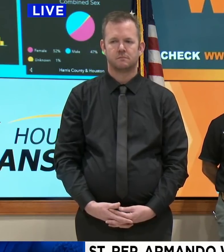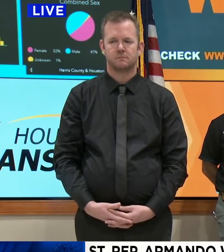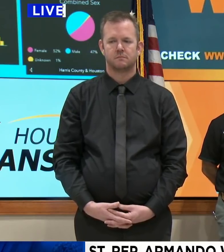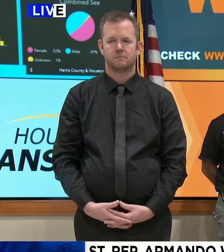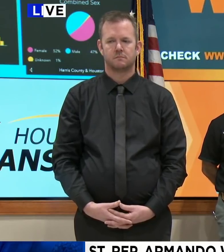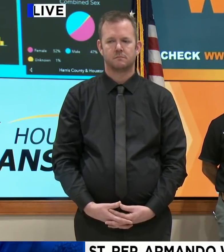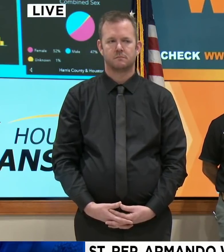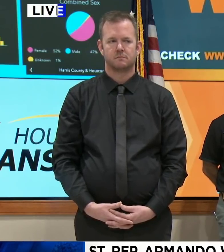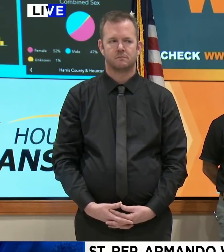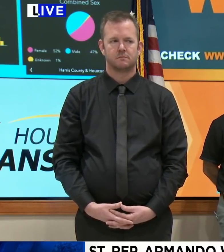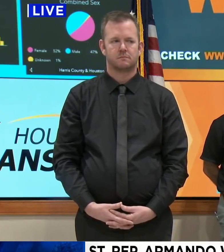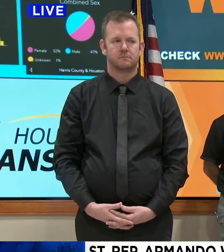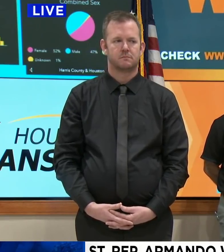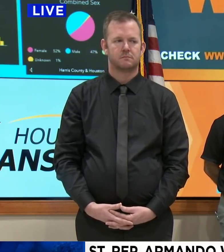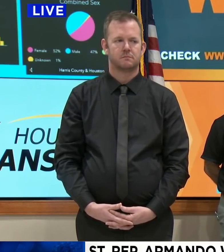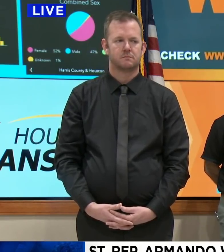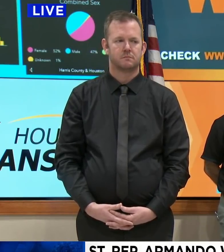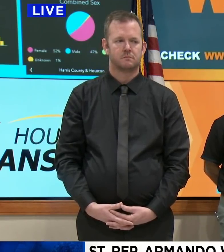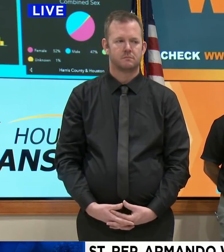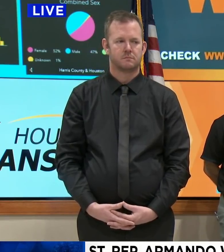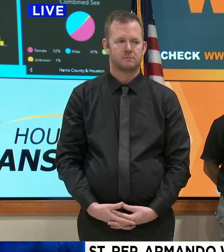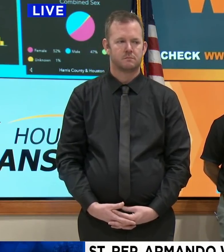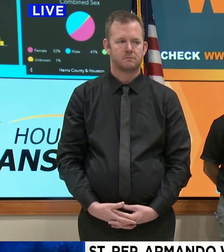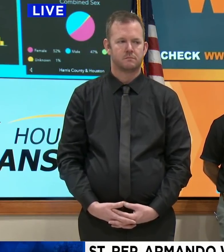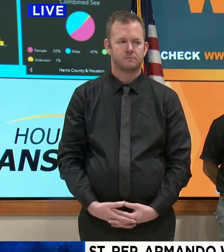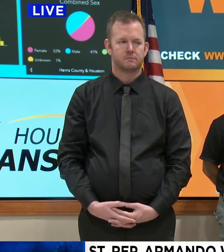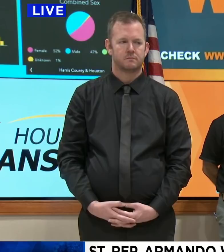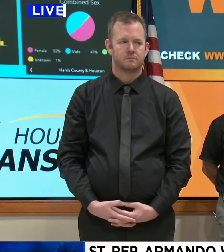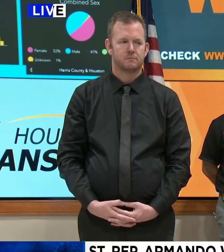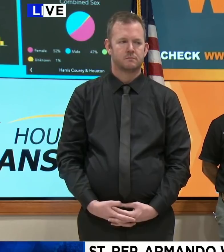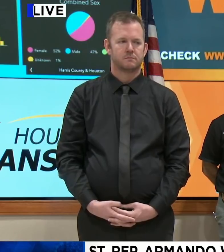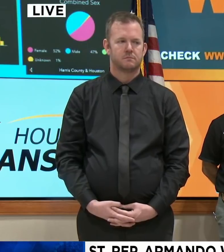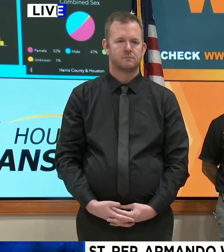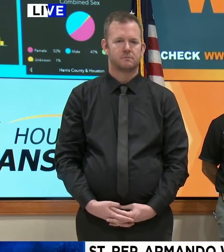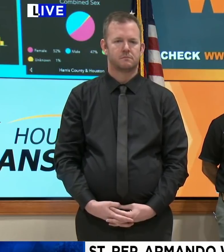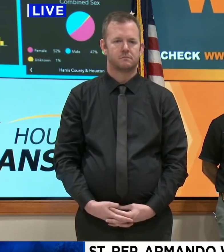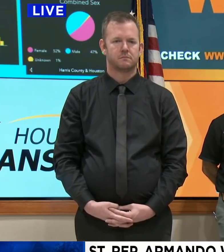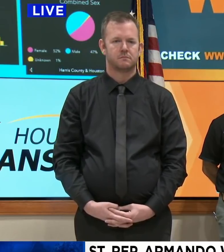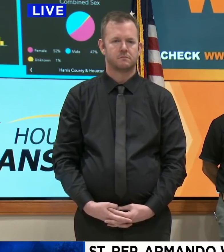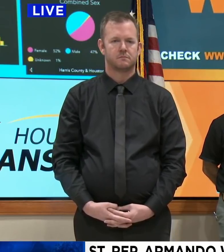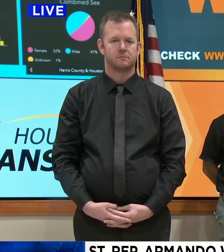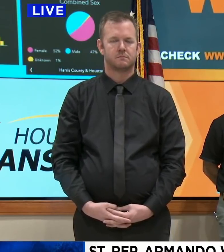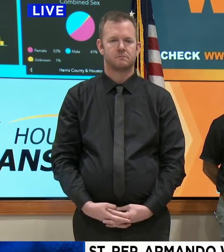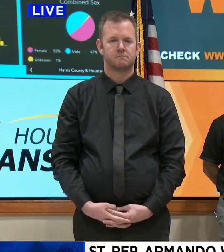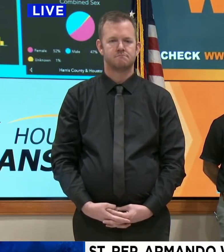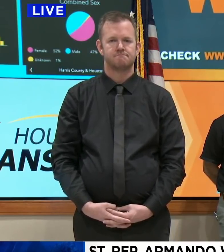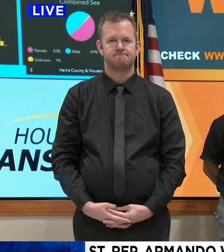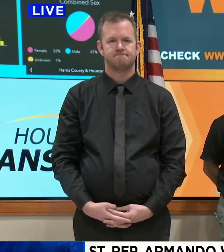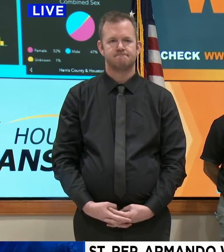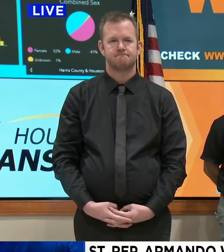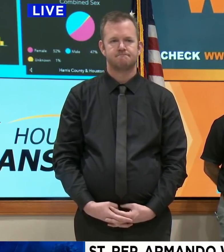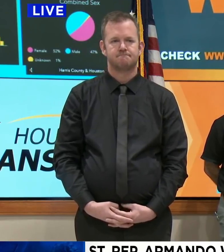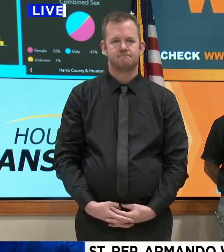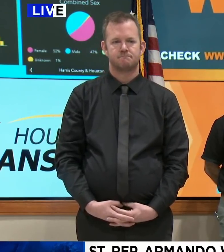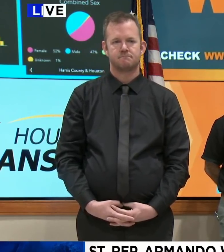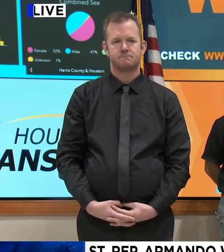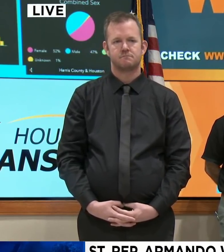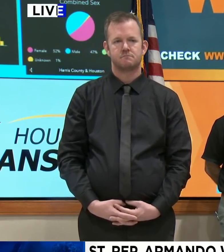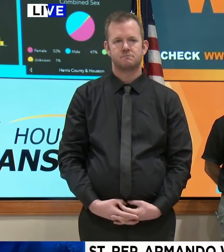He says as our he’s going to be working with the regional working with the regional stakeholders which will include stakeholders which will include philanthropists folks from the philanthropists folks from the faith based communities,